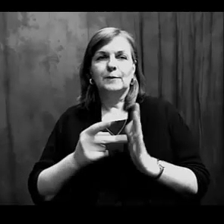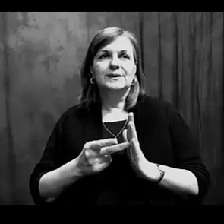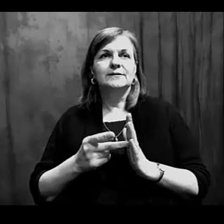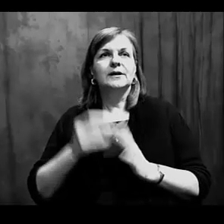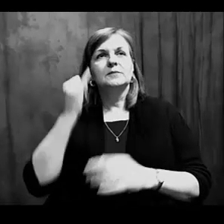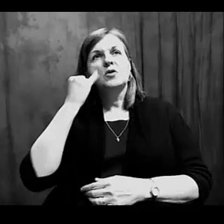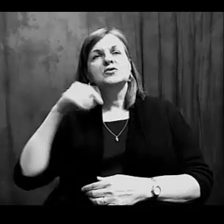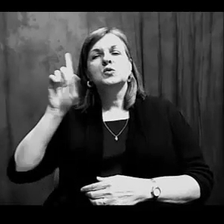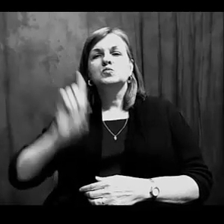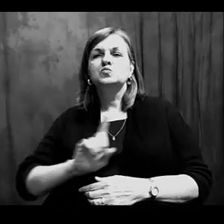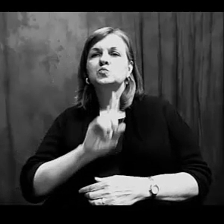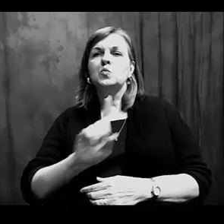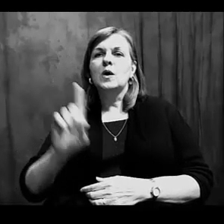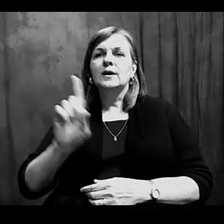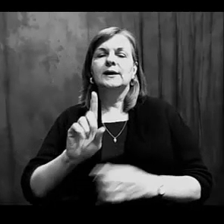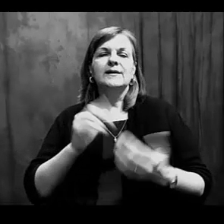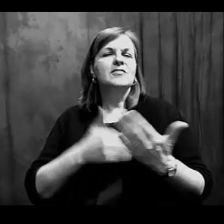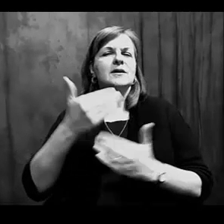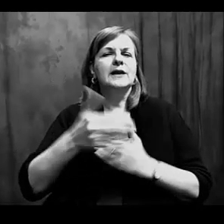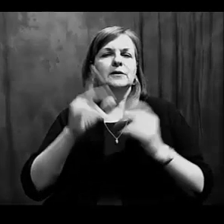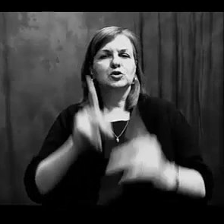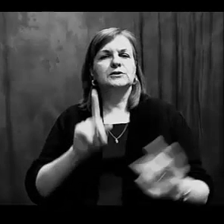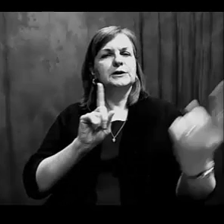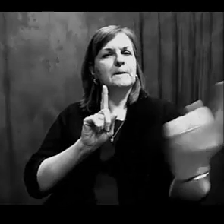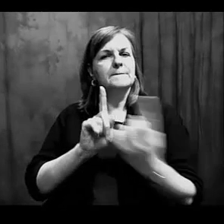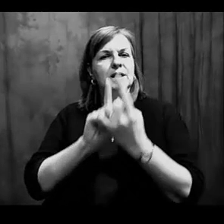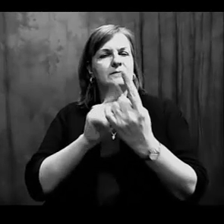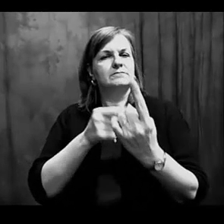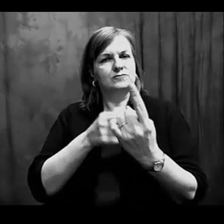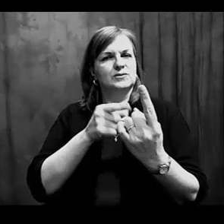in the hallway is the person that you're going to have offspring with